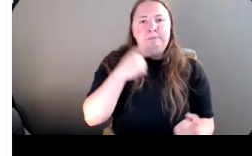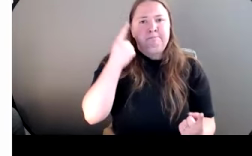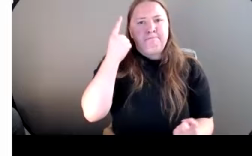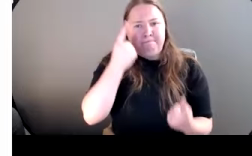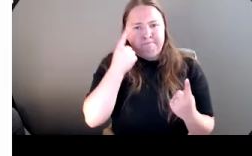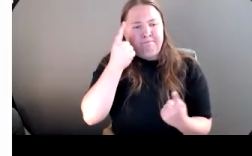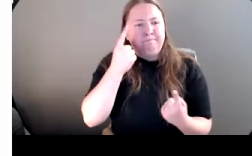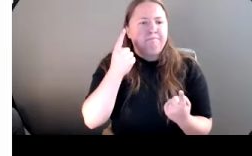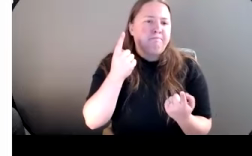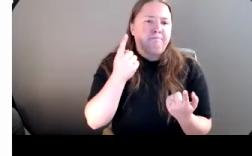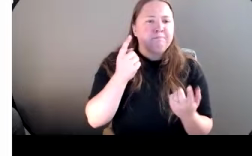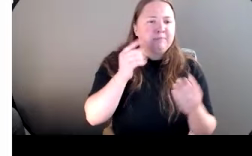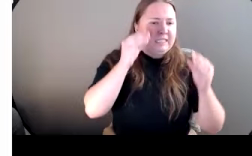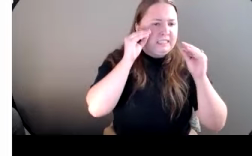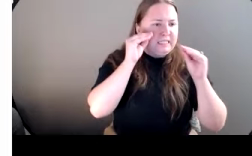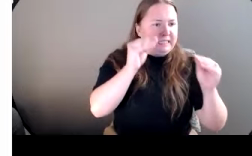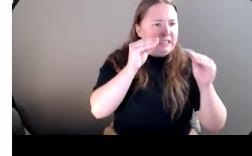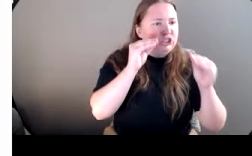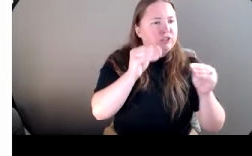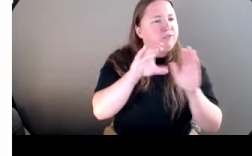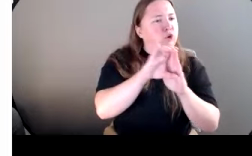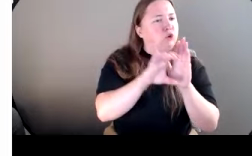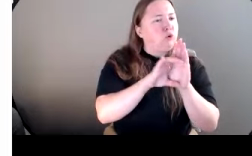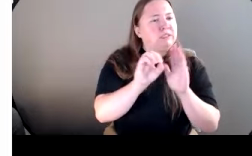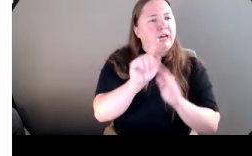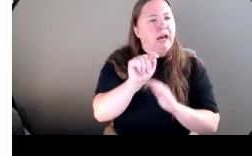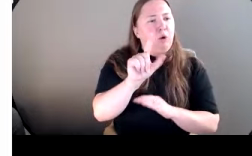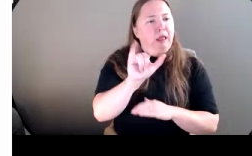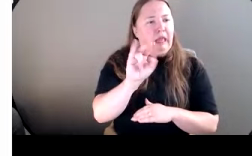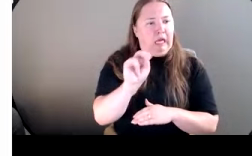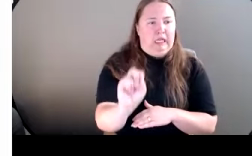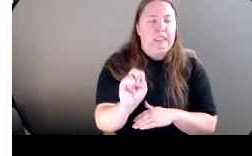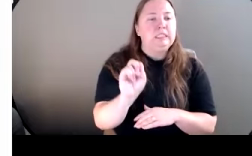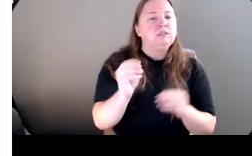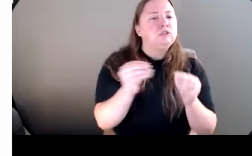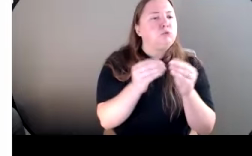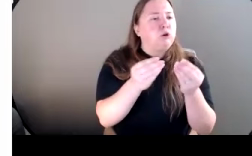you know, teaching to that course outline of record, there's a much more effective way to do that.